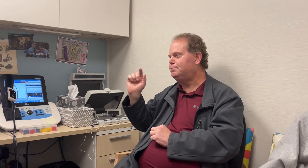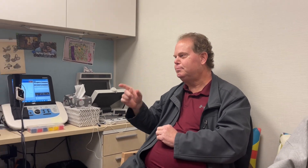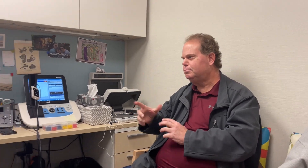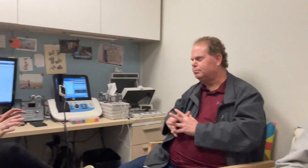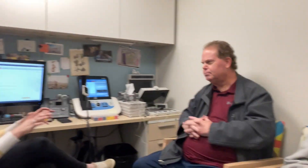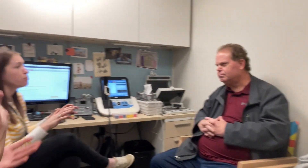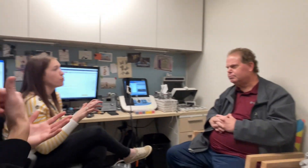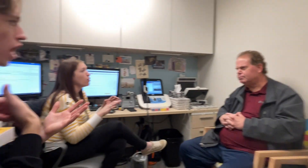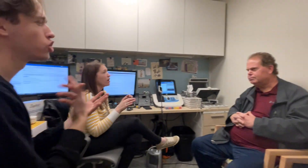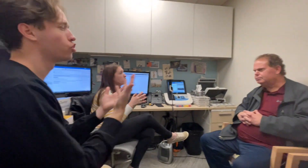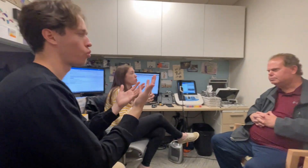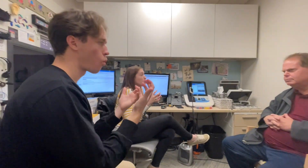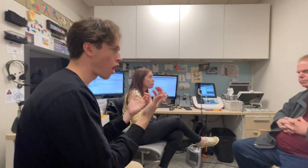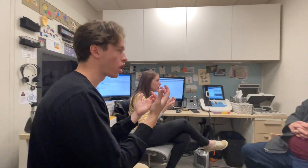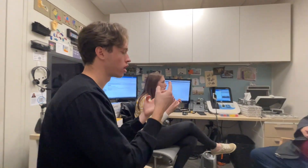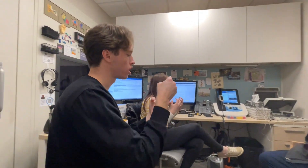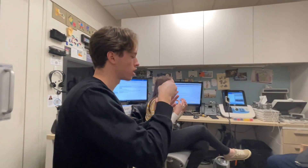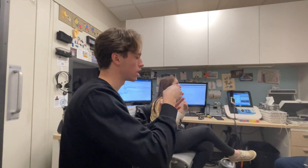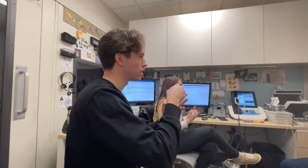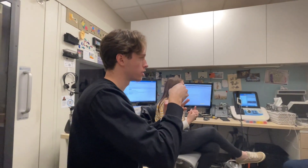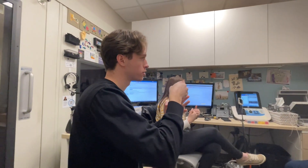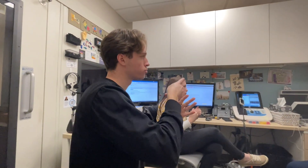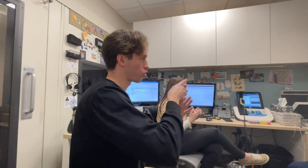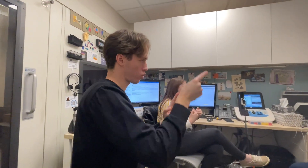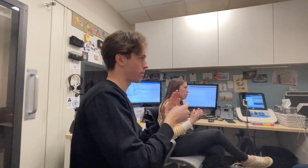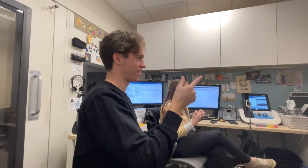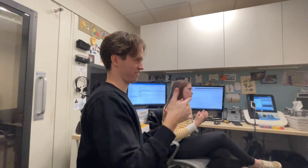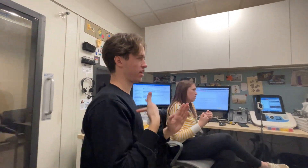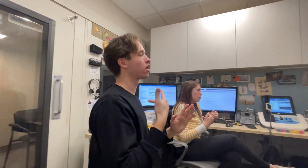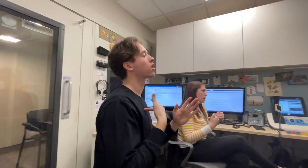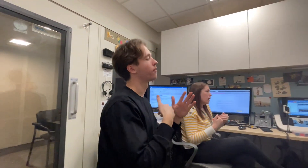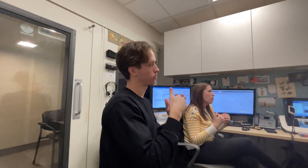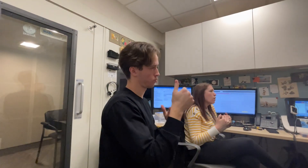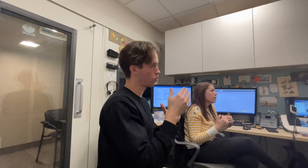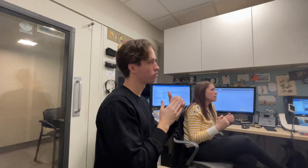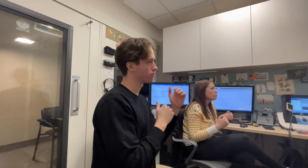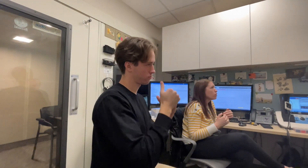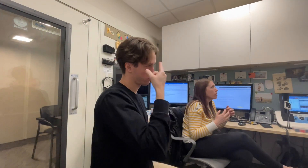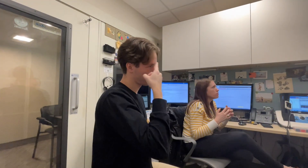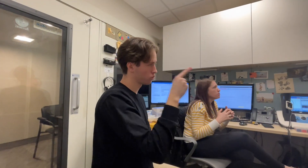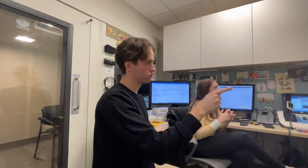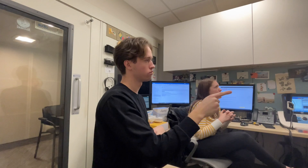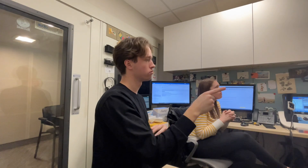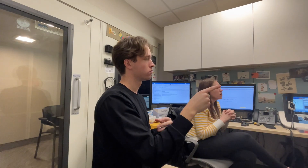want this program to really be comfortable right I want this program to be something